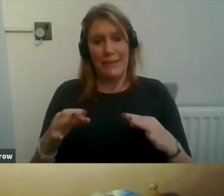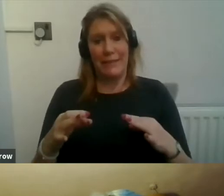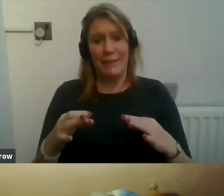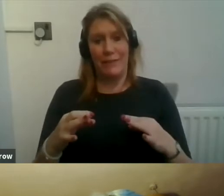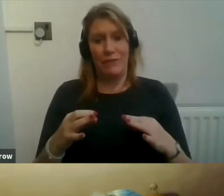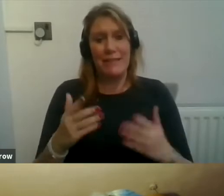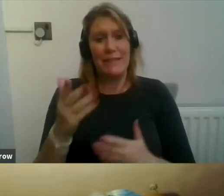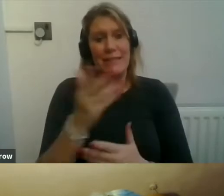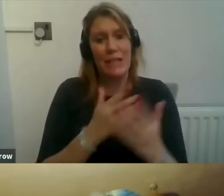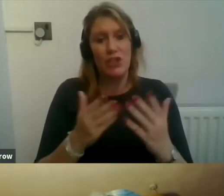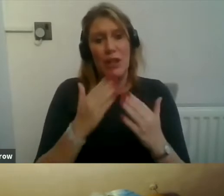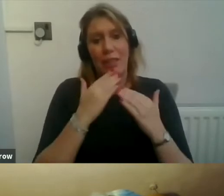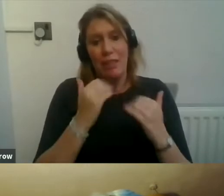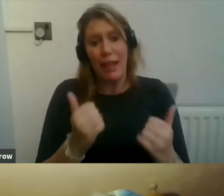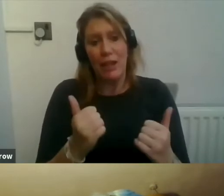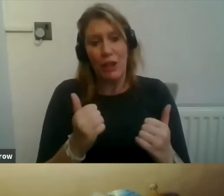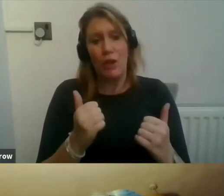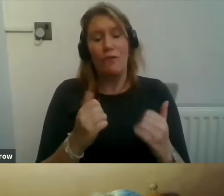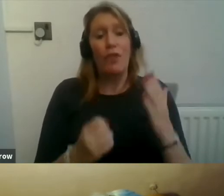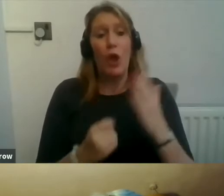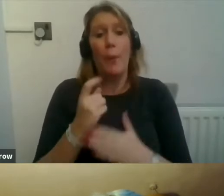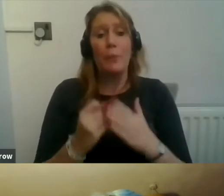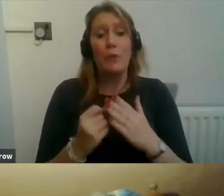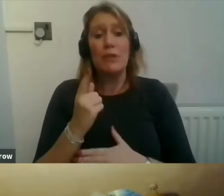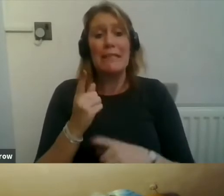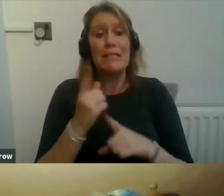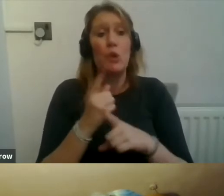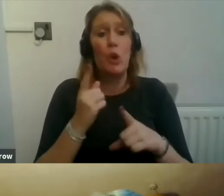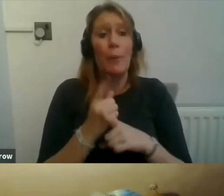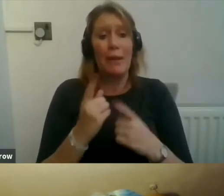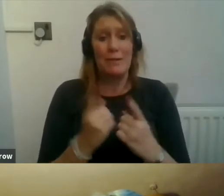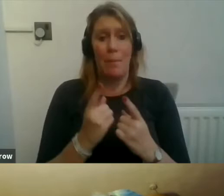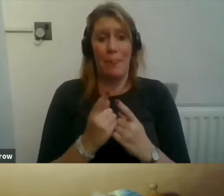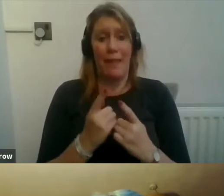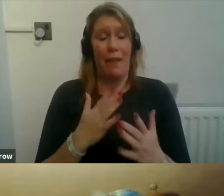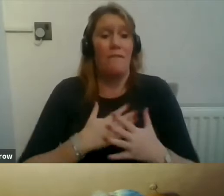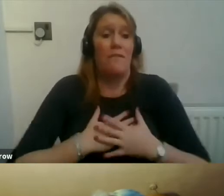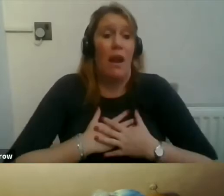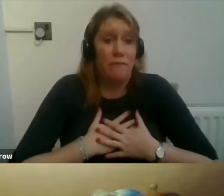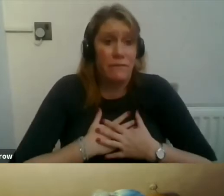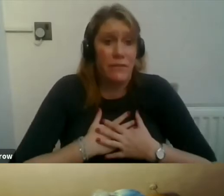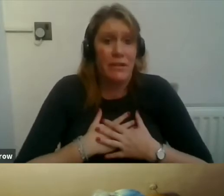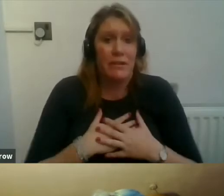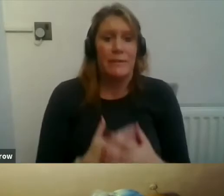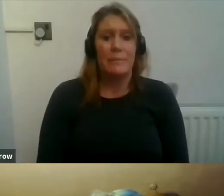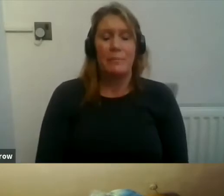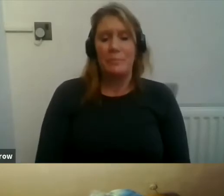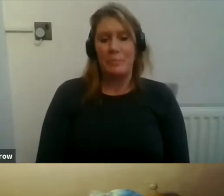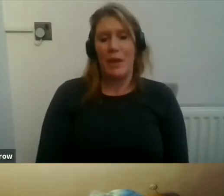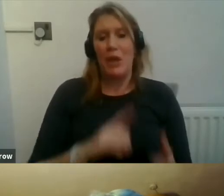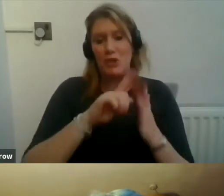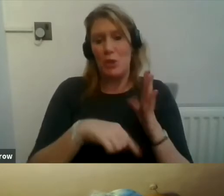the opportunity to talk about something I have loved doing as well. Well it has been a joy. And I say